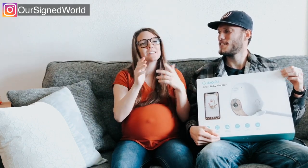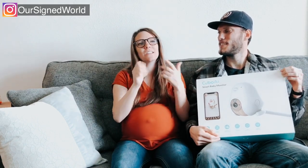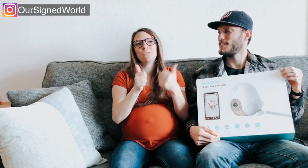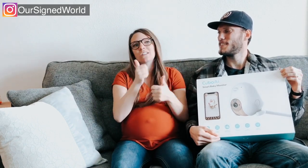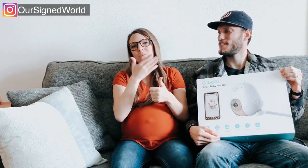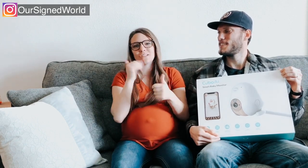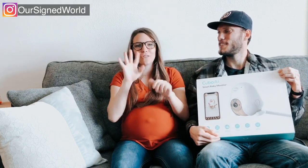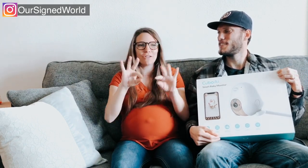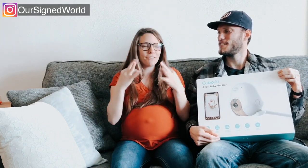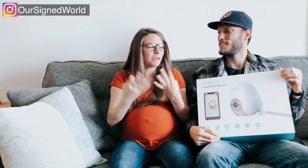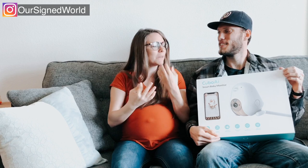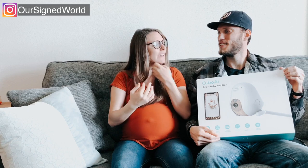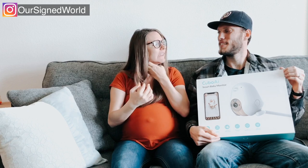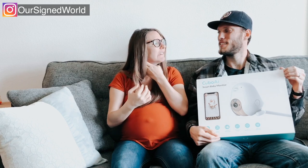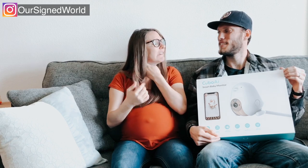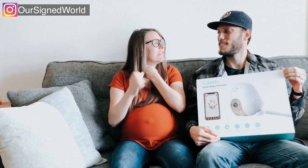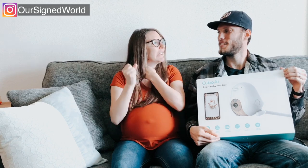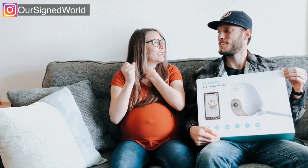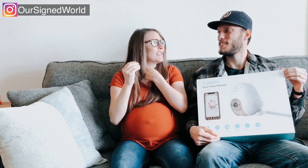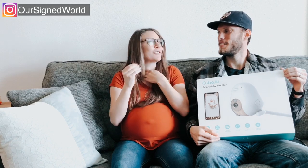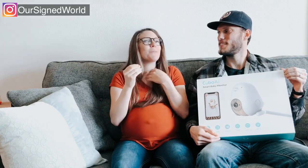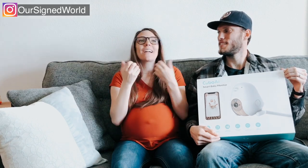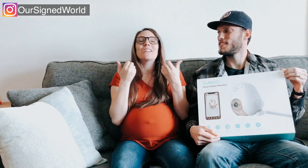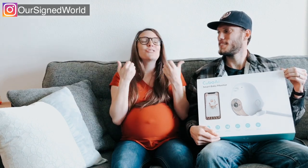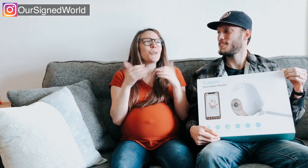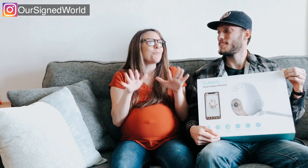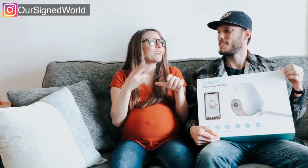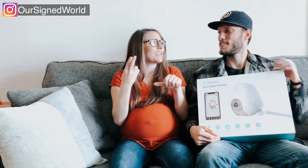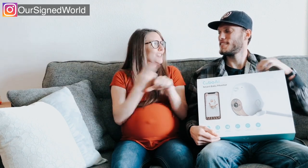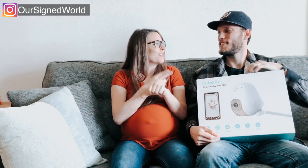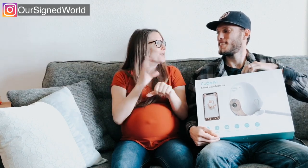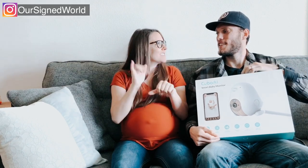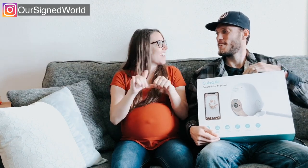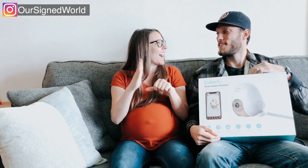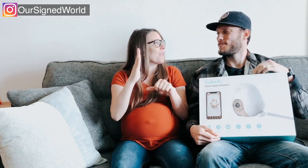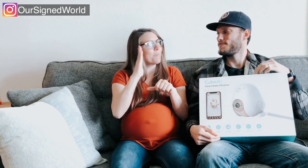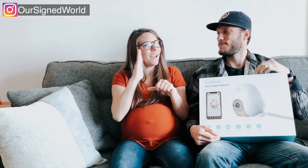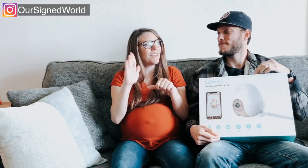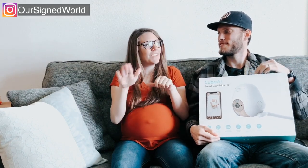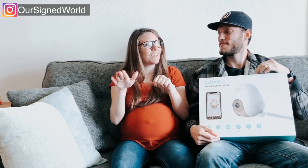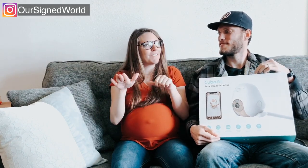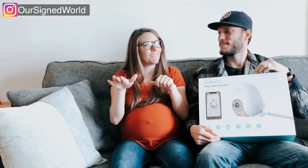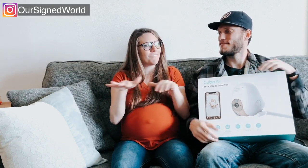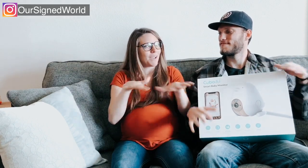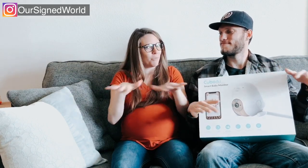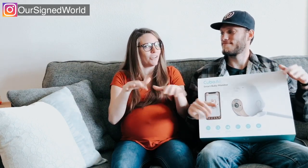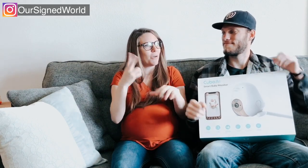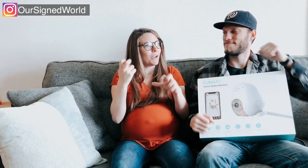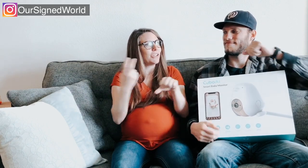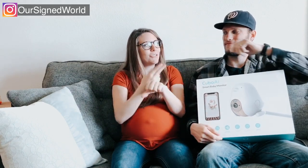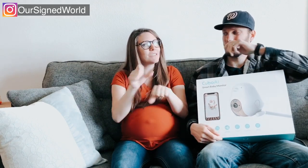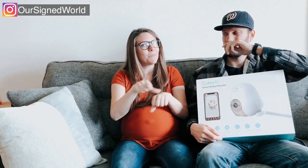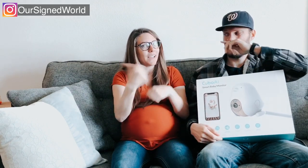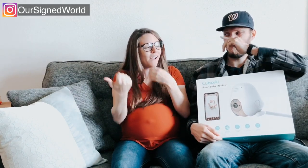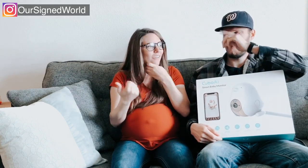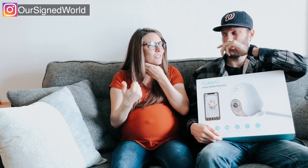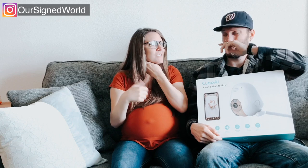to find whats best for their family. I knew I didn't want to use that bed vibrator. I wanted to use something else.